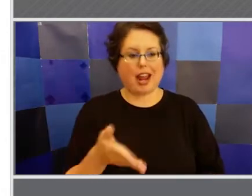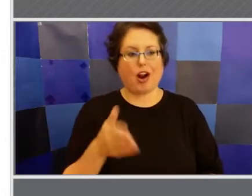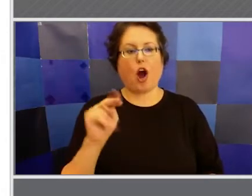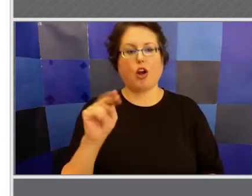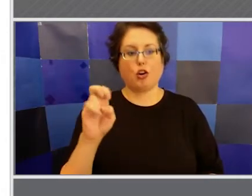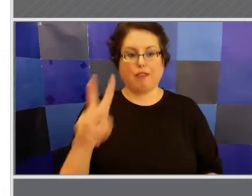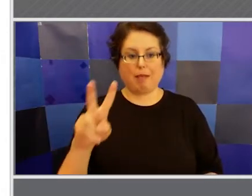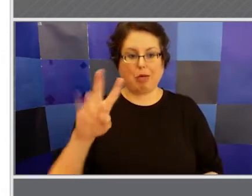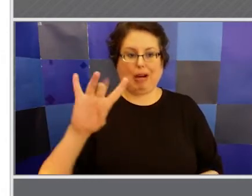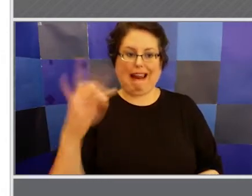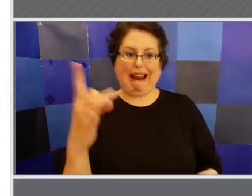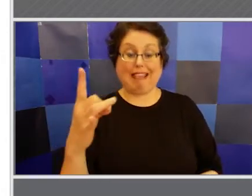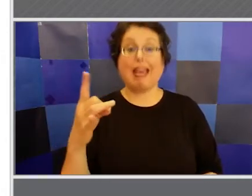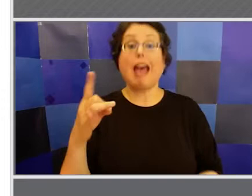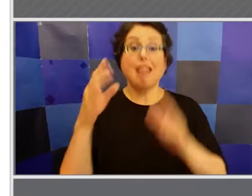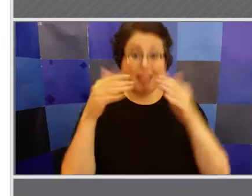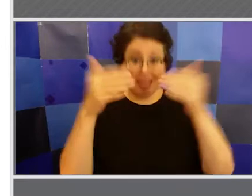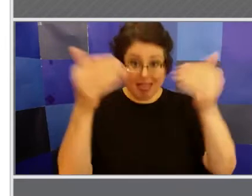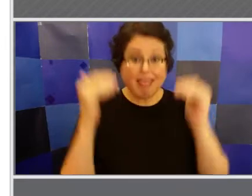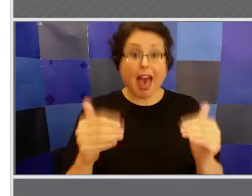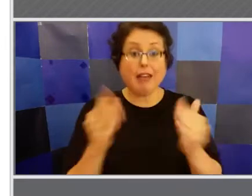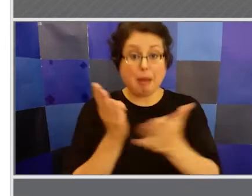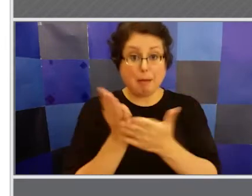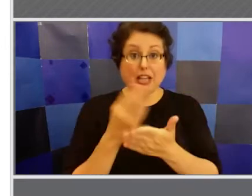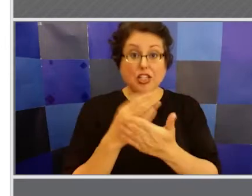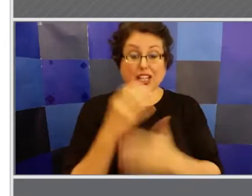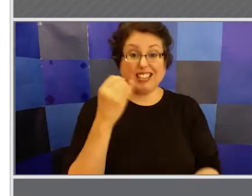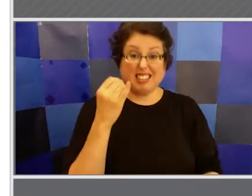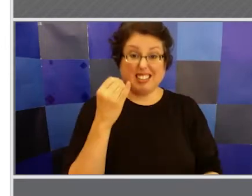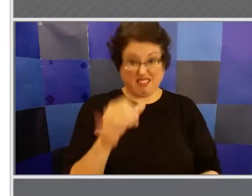And it's important to note here to at this stage of the process.